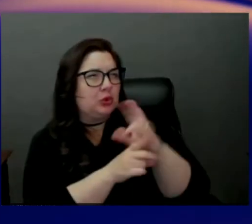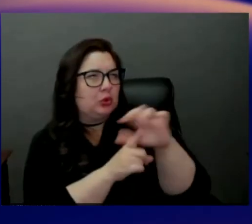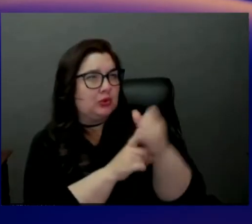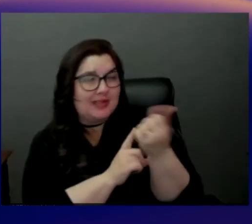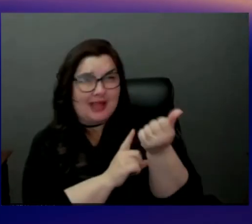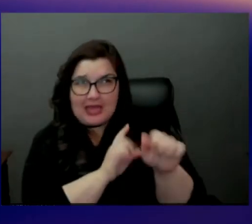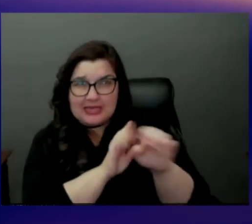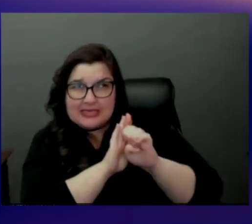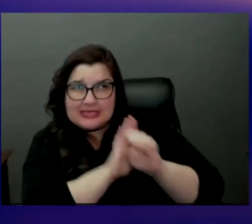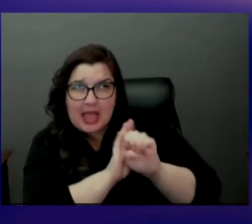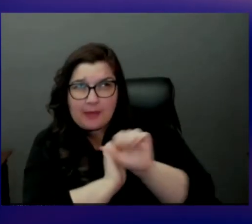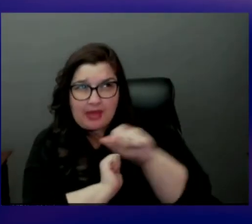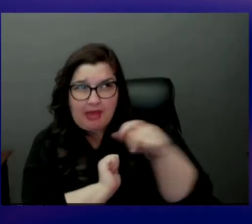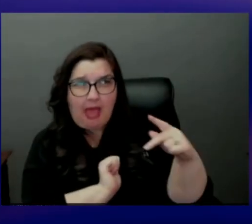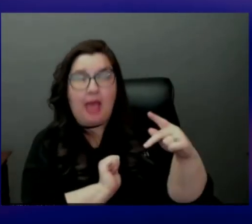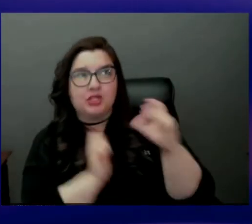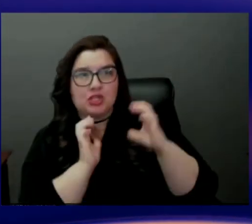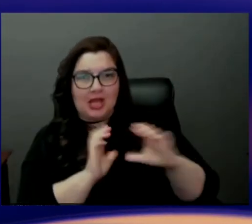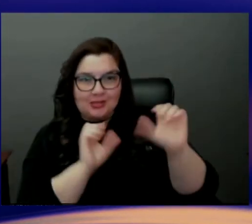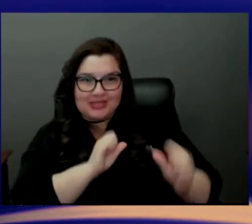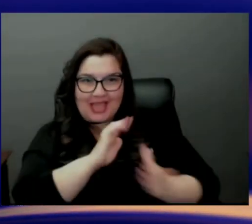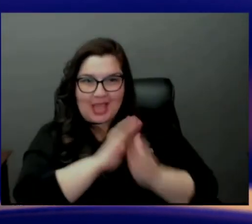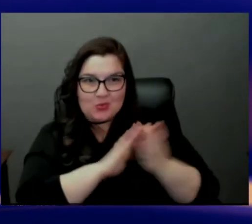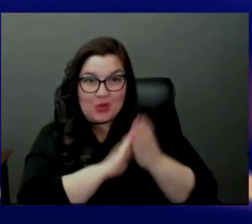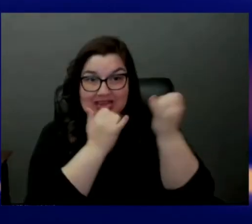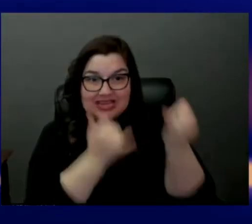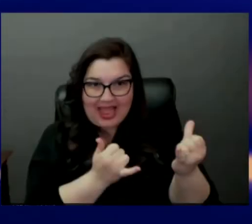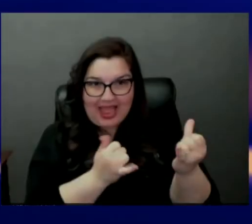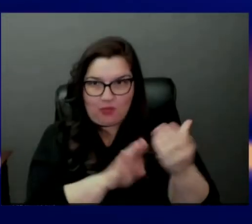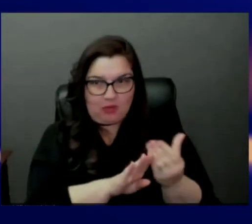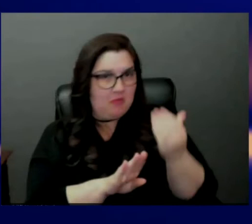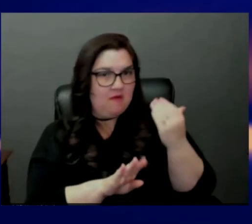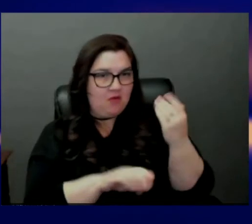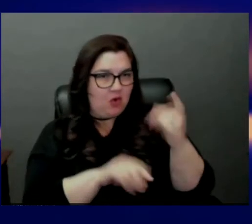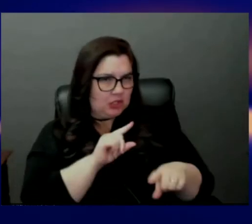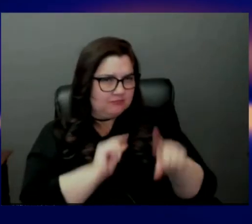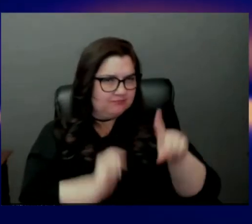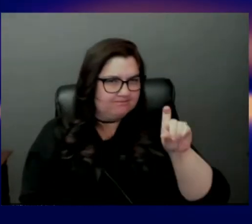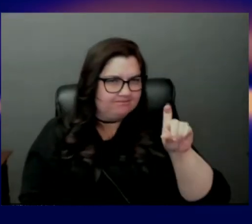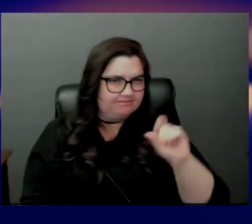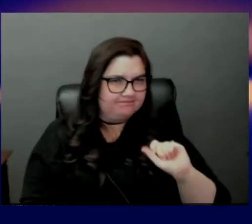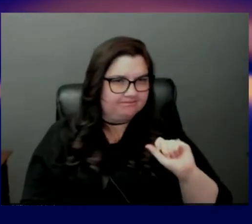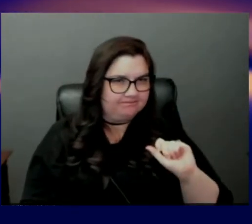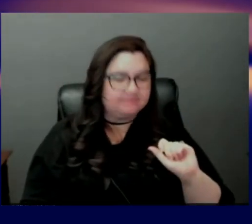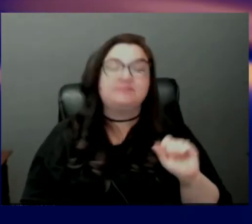that customers can run now of that they couldn't before? Yeah, there definitely are.